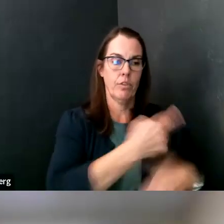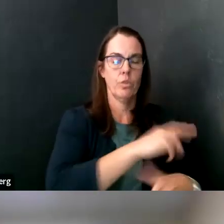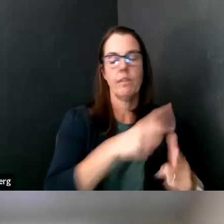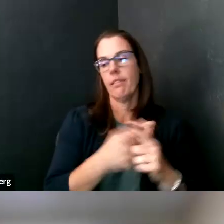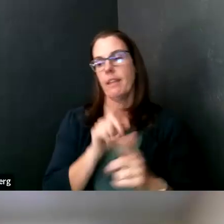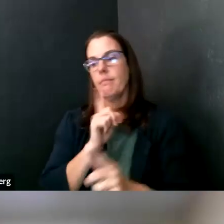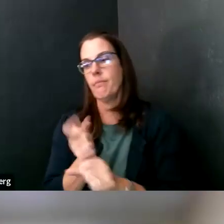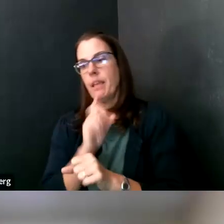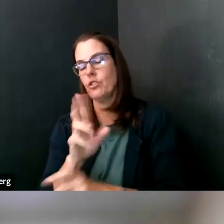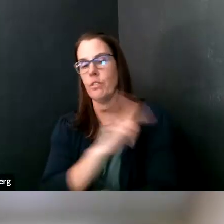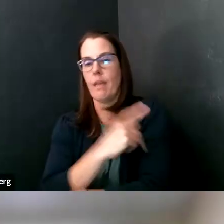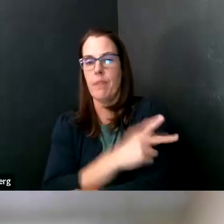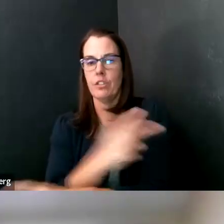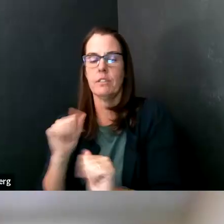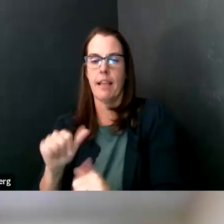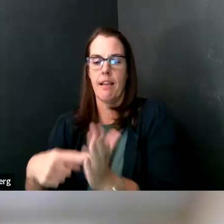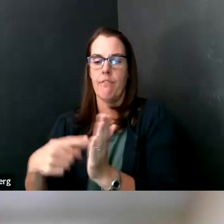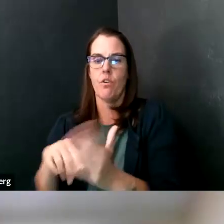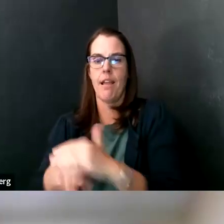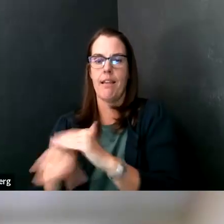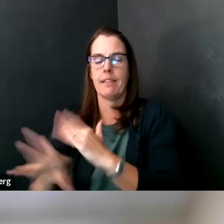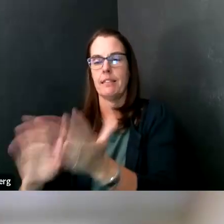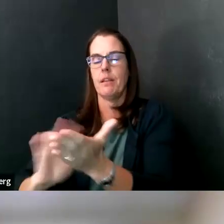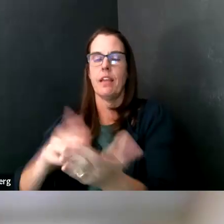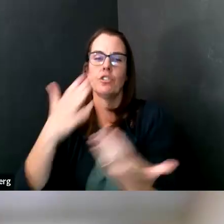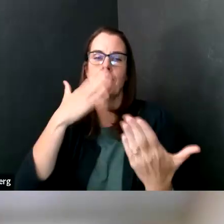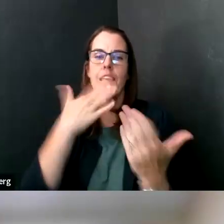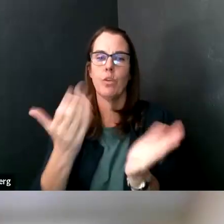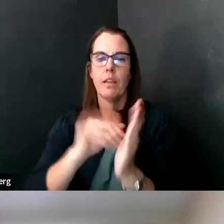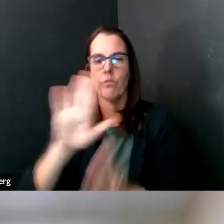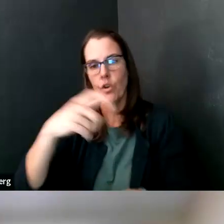can afford and access the medications they need. Thank you again for your time and consideration